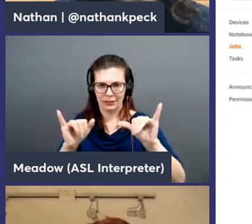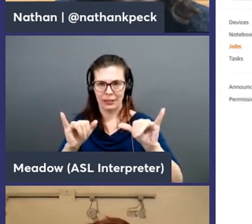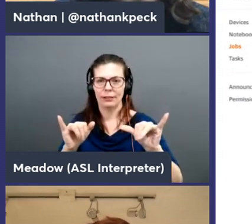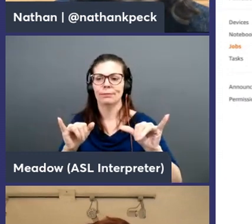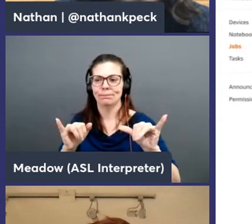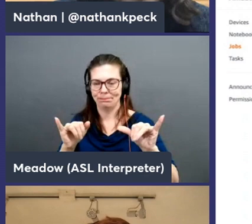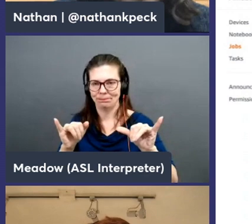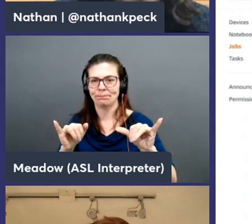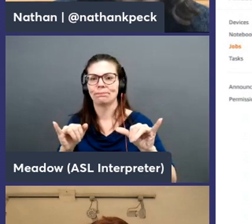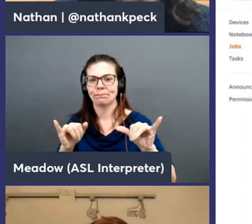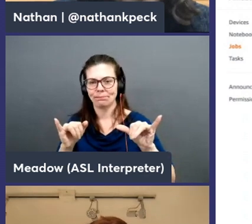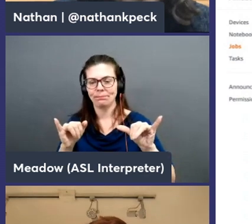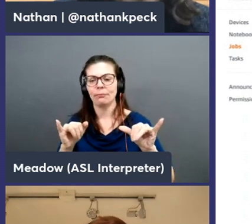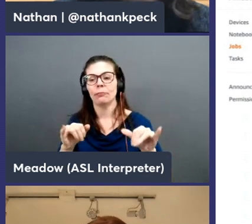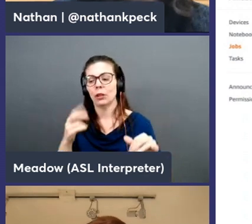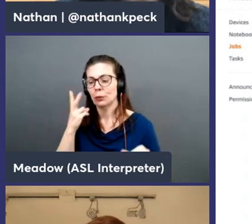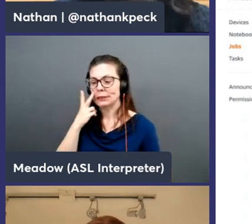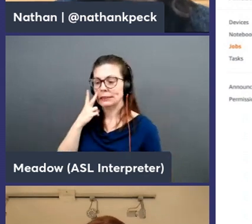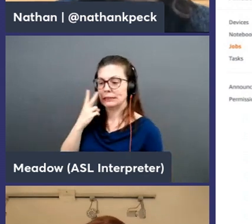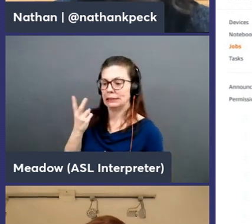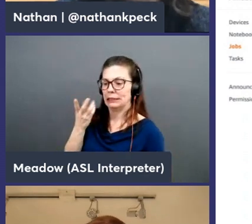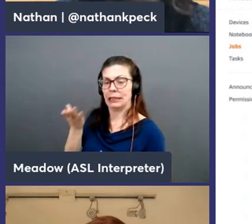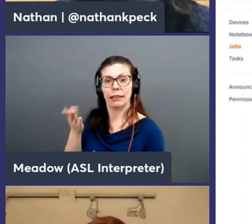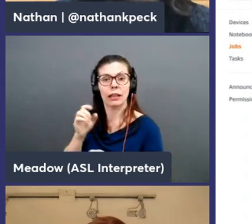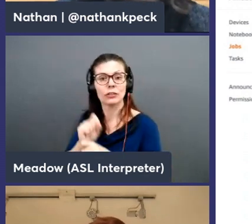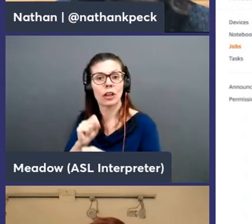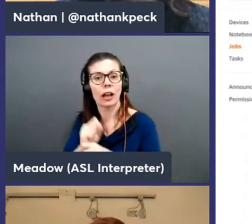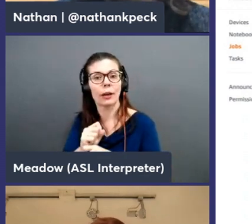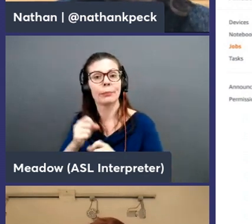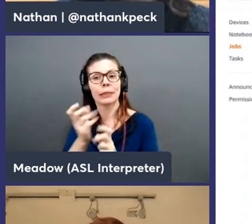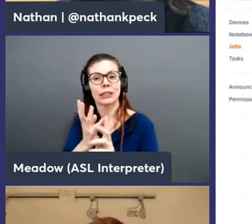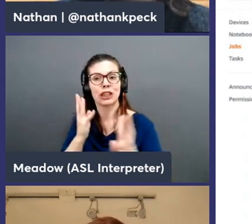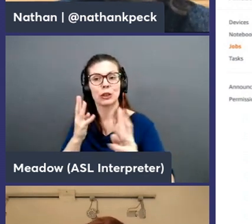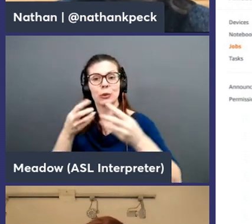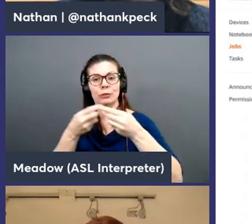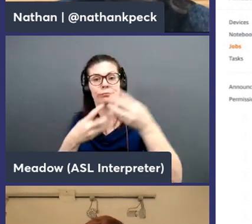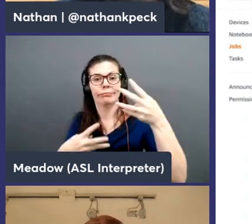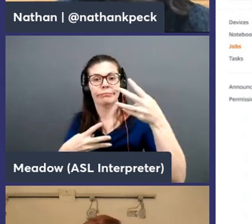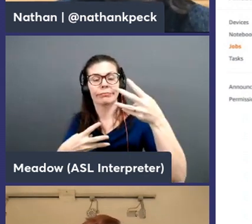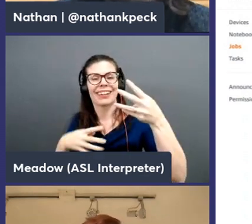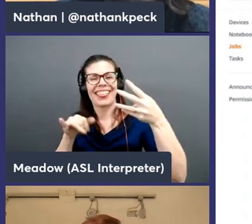and we can see that this job is queued, and this is the device that it's running on,